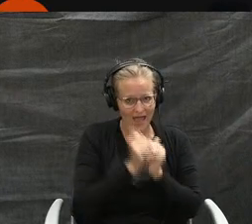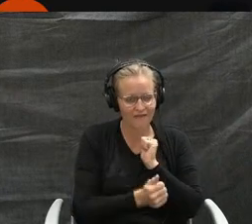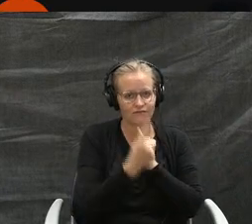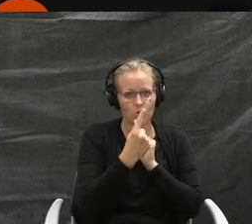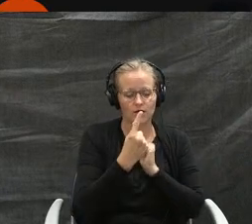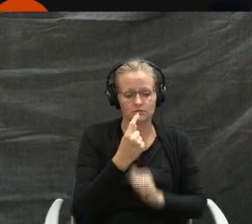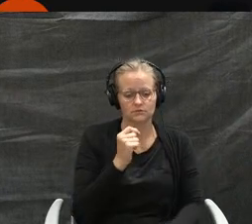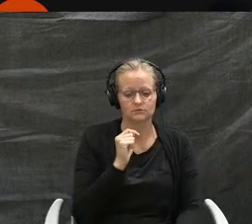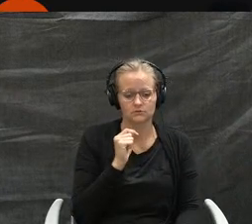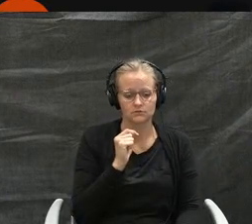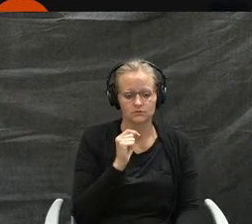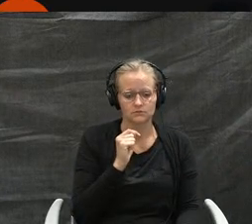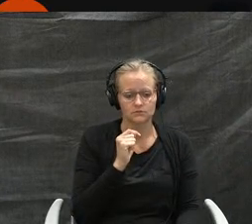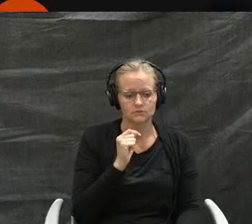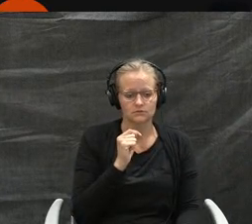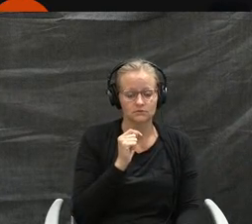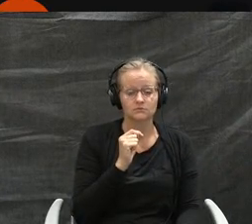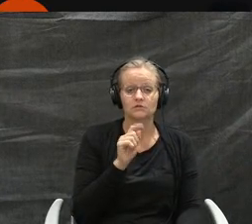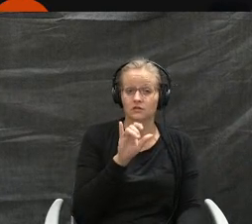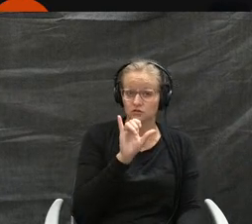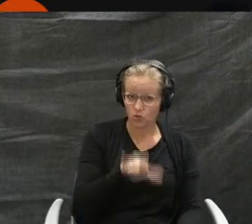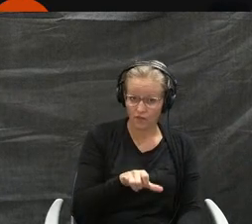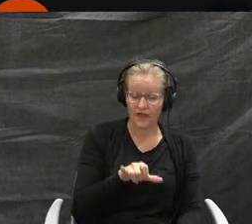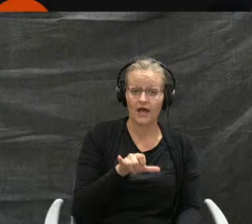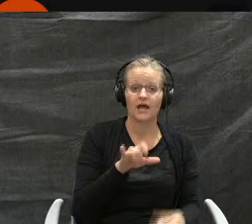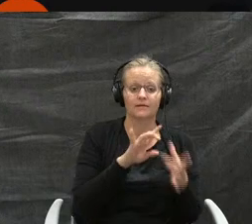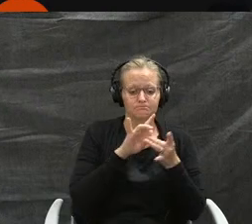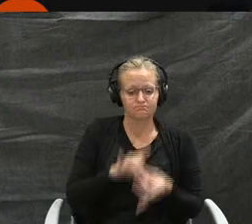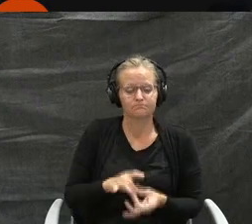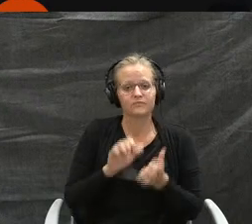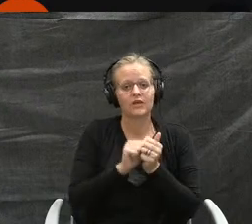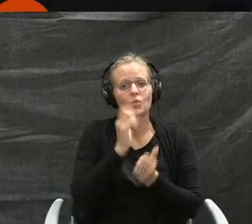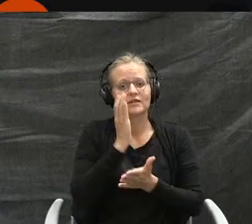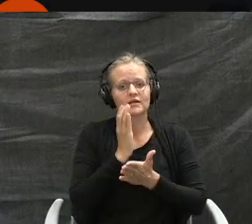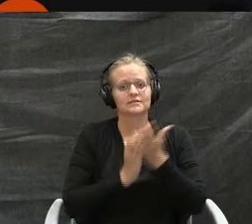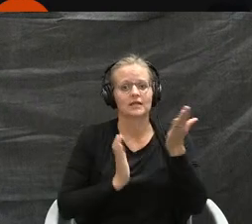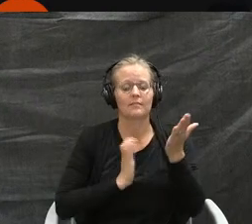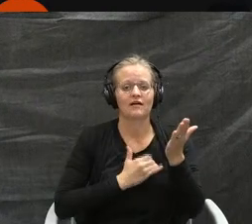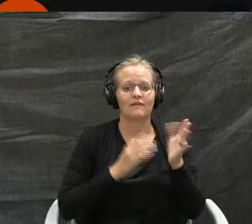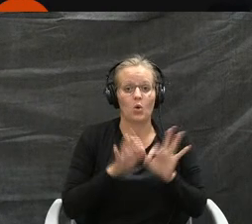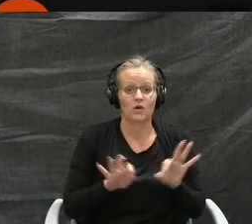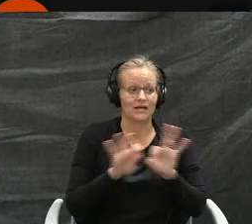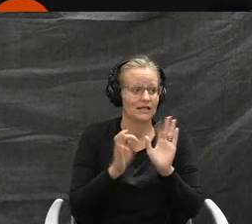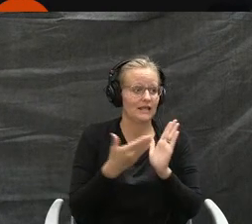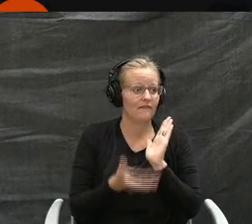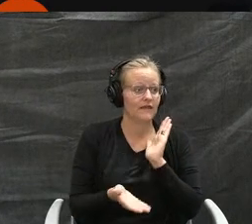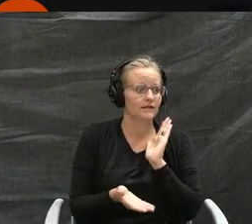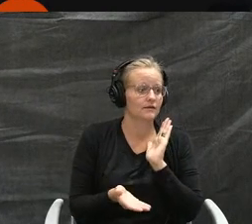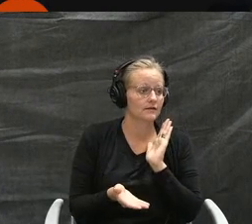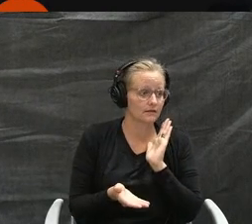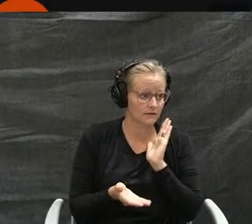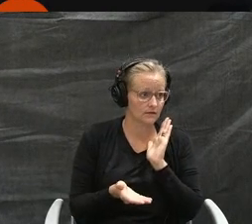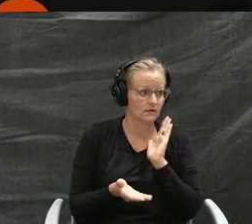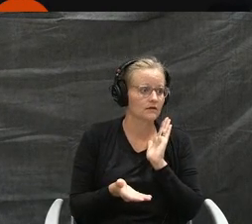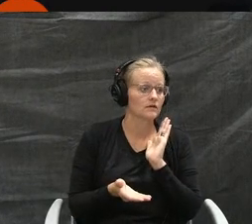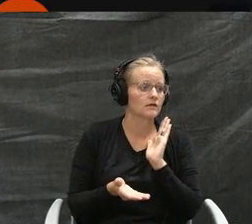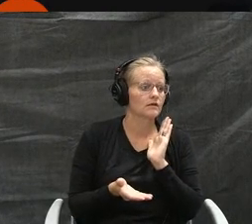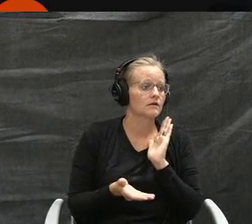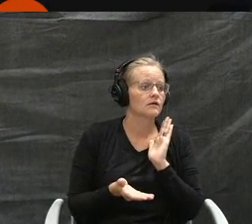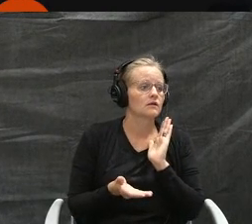This leads into one of the key things we agreed apon. Synchronous time is important. We need to be able to teach